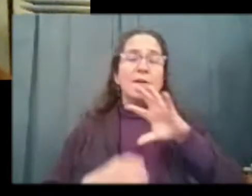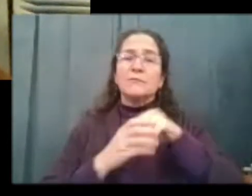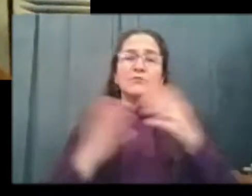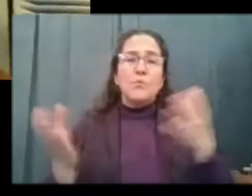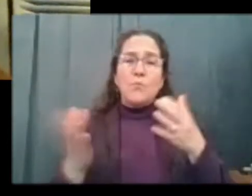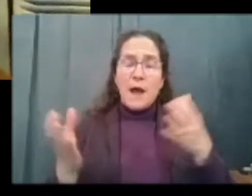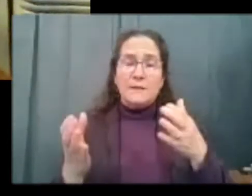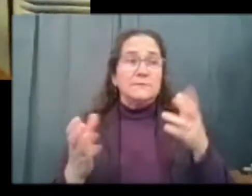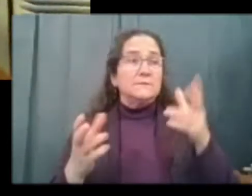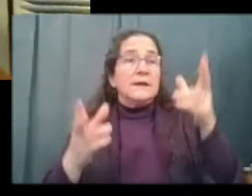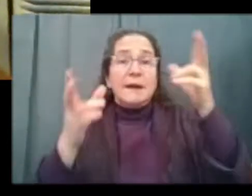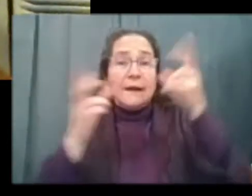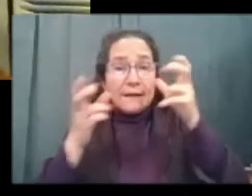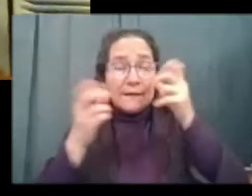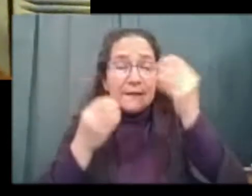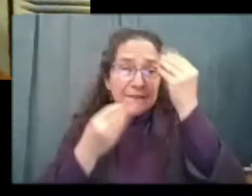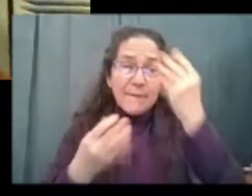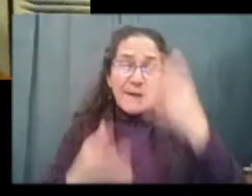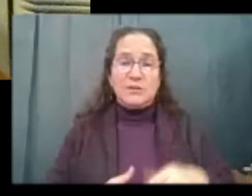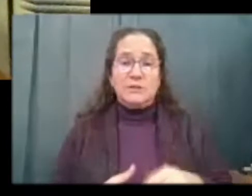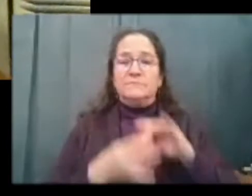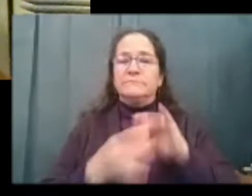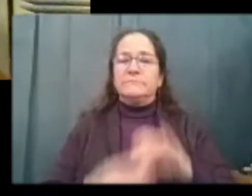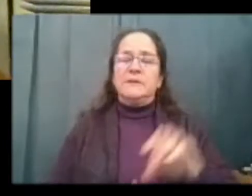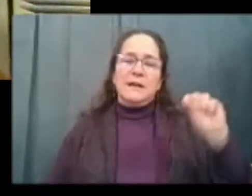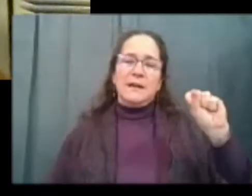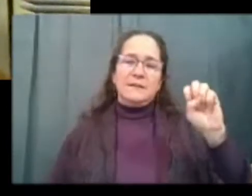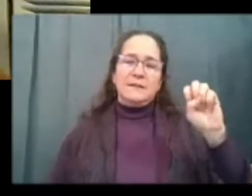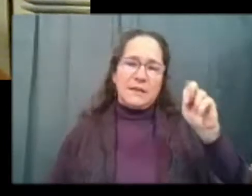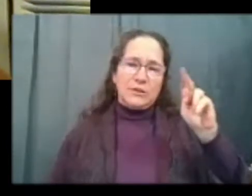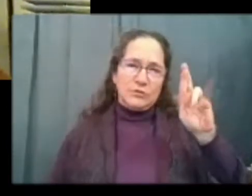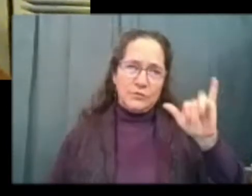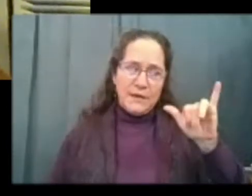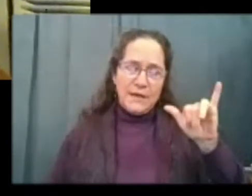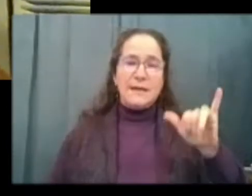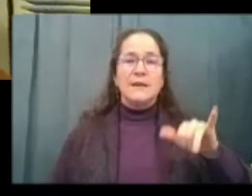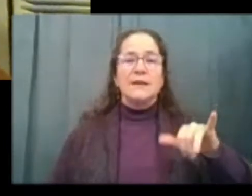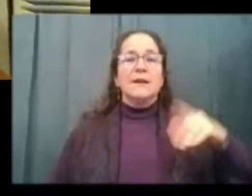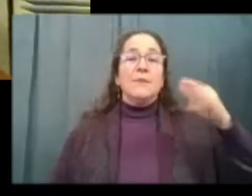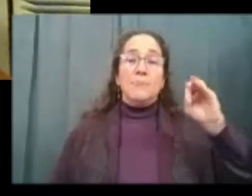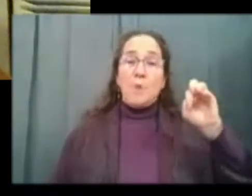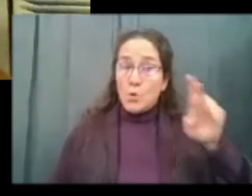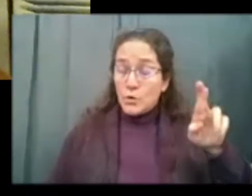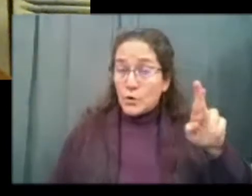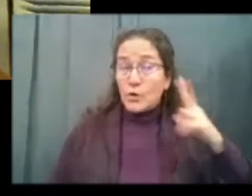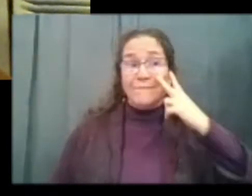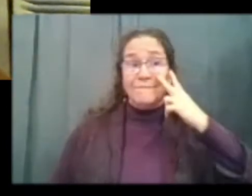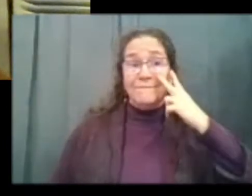in the areas of sensory, motor, vision, hearing as, well as current communication attempts